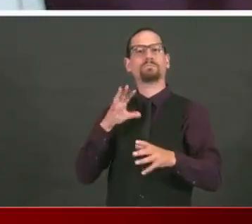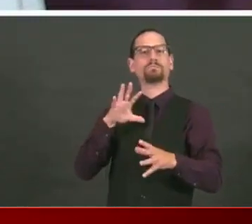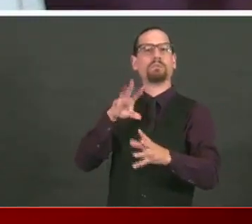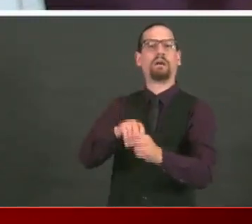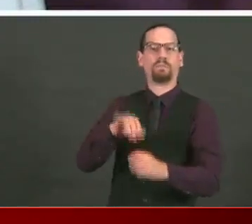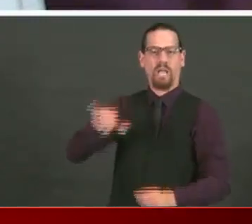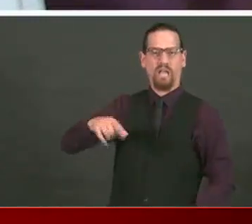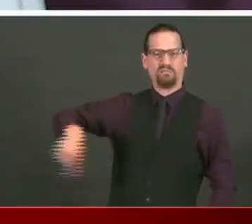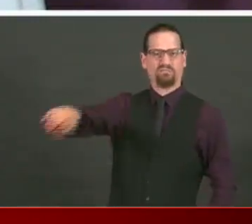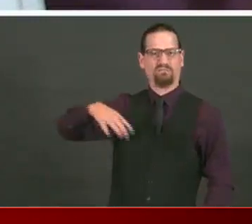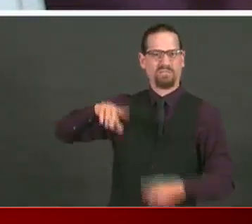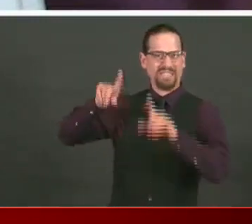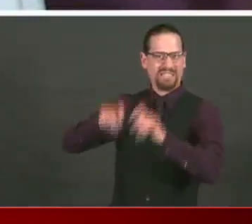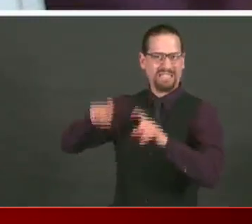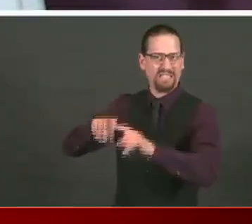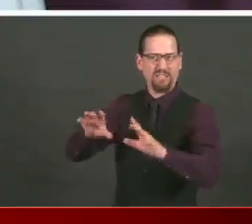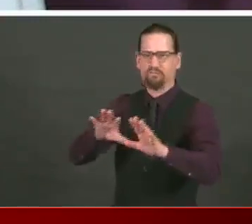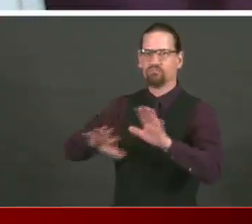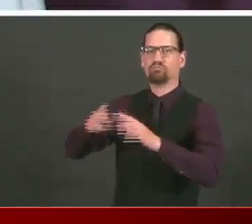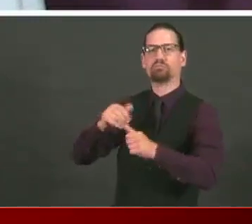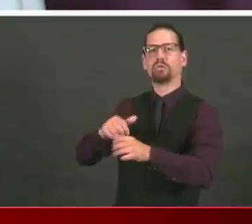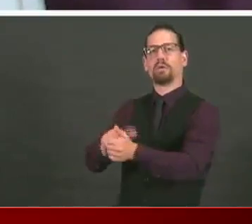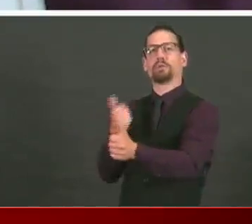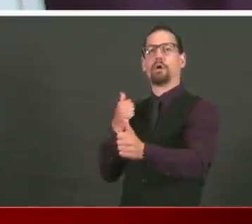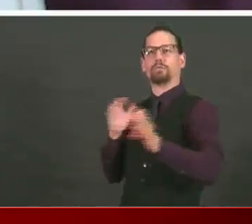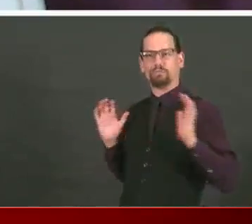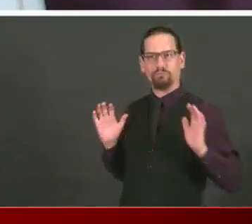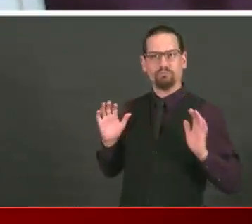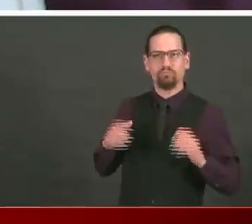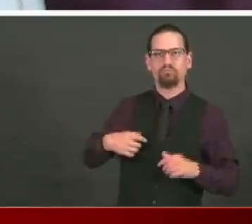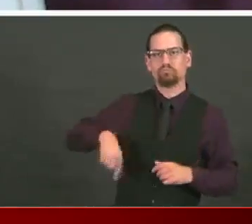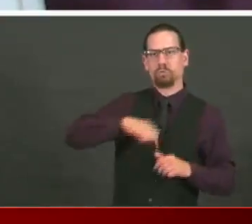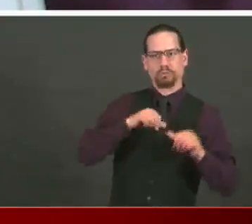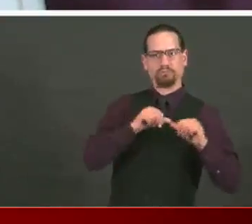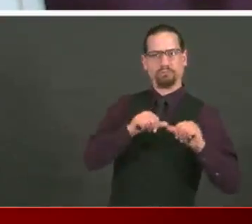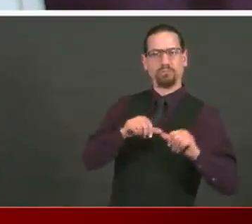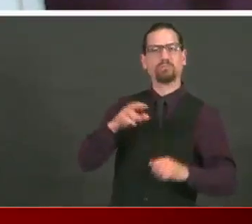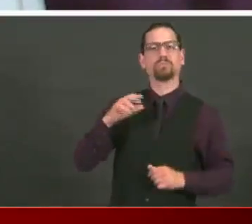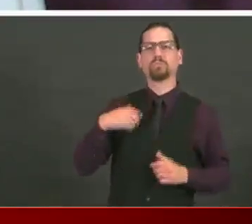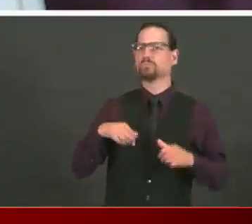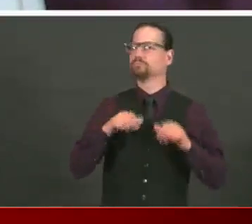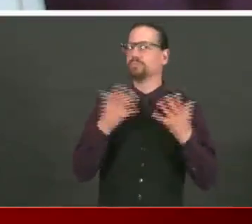COUNTRY THAT HAS TESTED THE EQUIVALENT OF 20% OF THE POPULATION AND WE ARE GOING TO